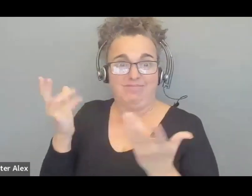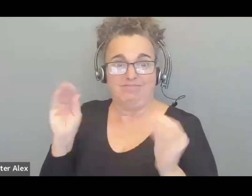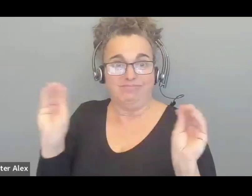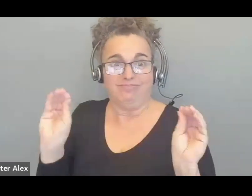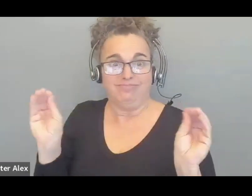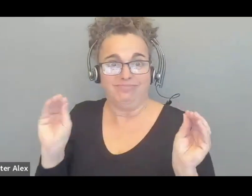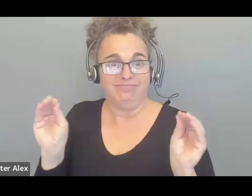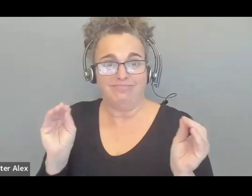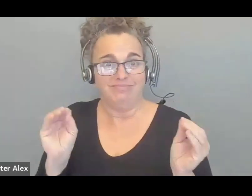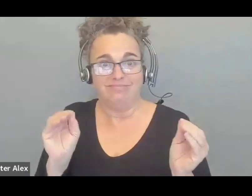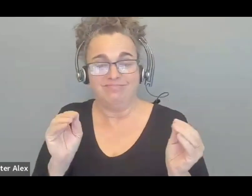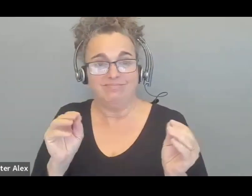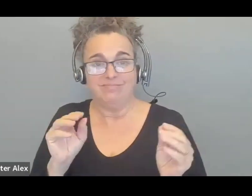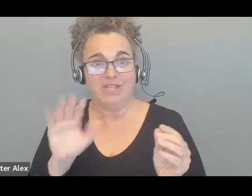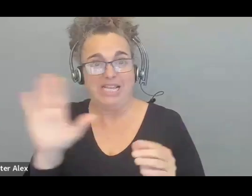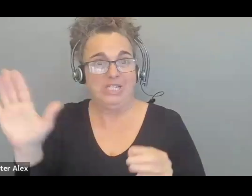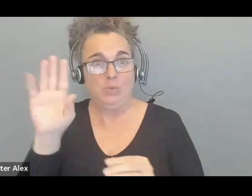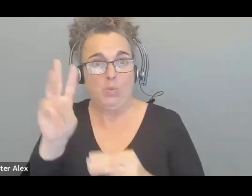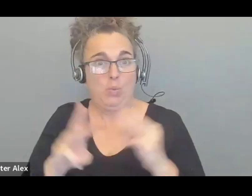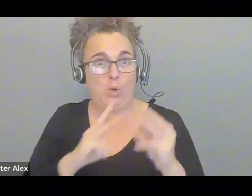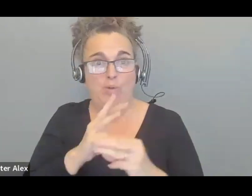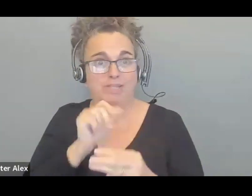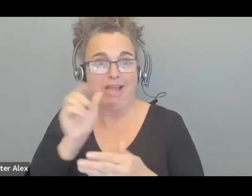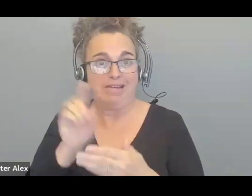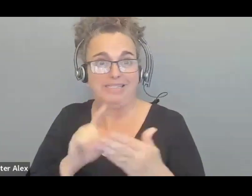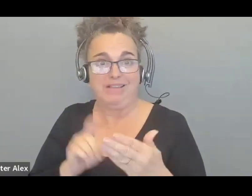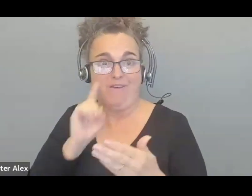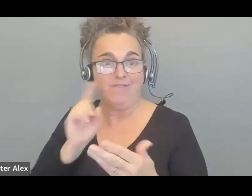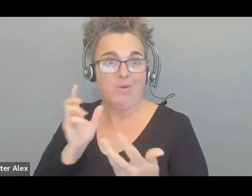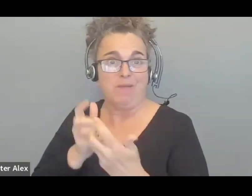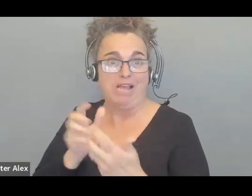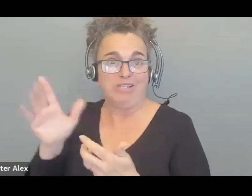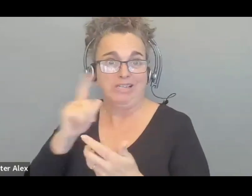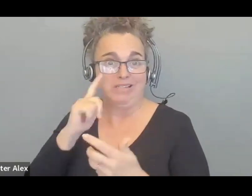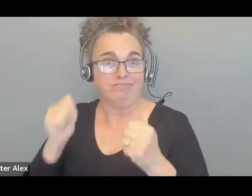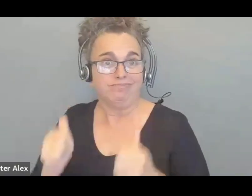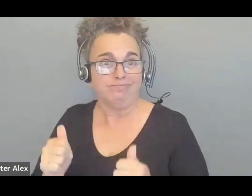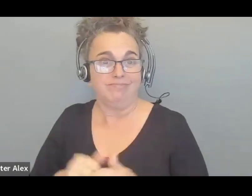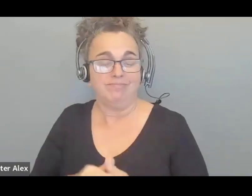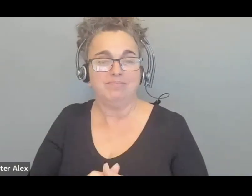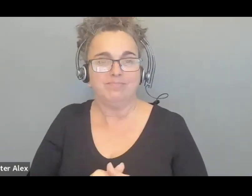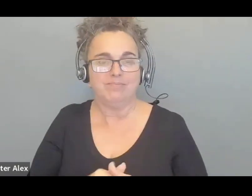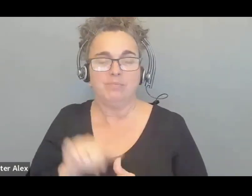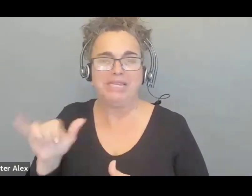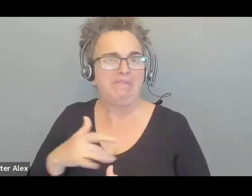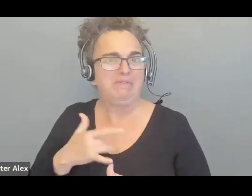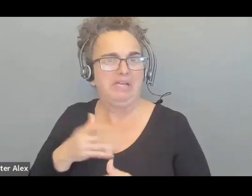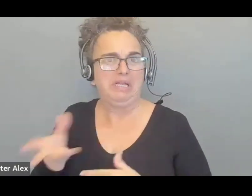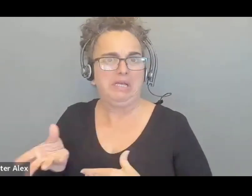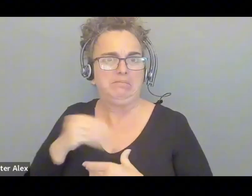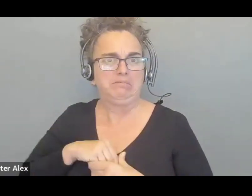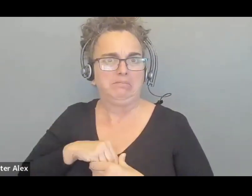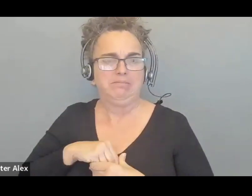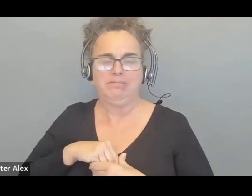that just wasn't designed for him. So that feeling stuck with me, but I didn't know this field even existed. You know, I didn't know that I could